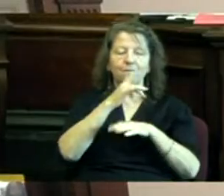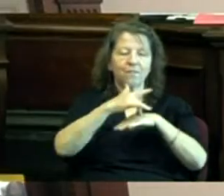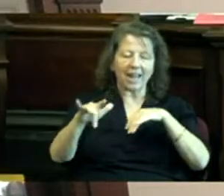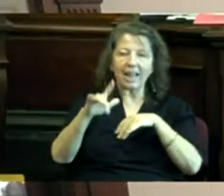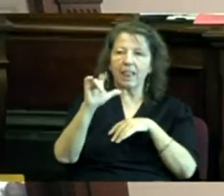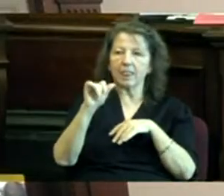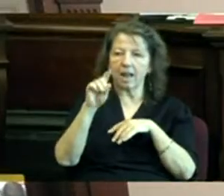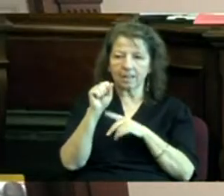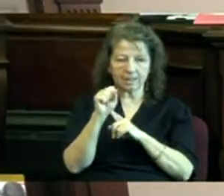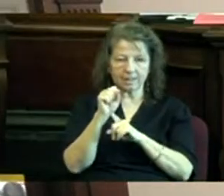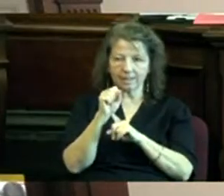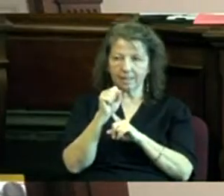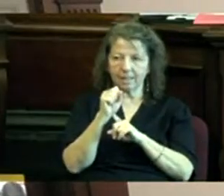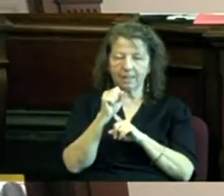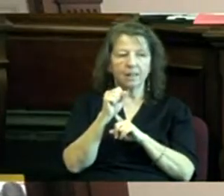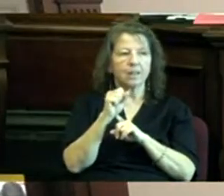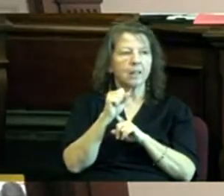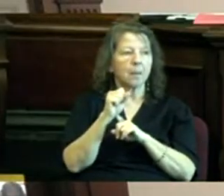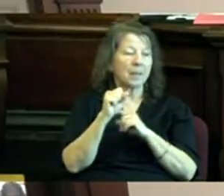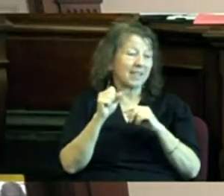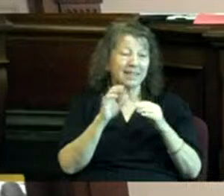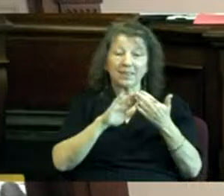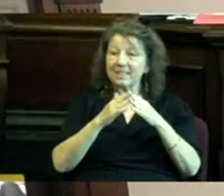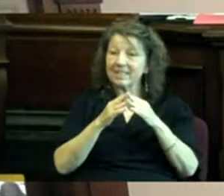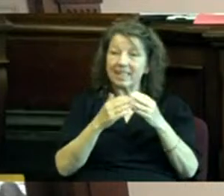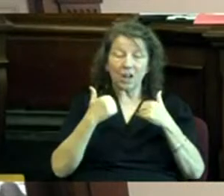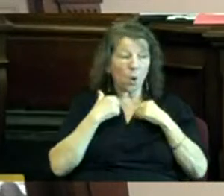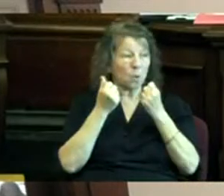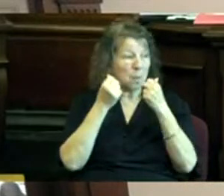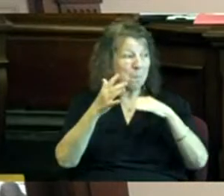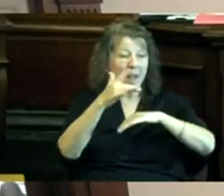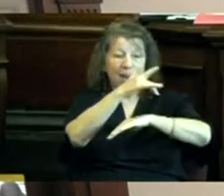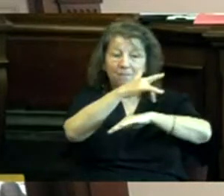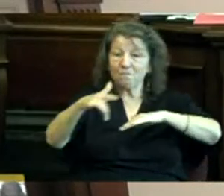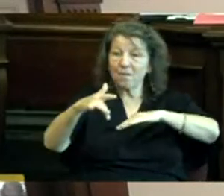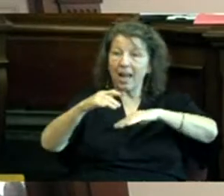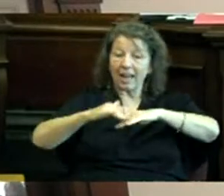vacant lots. So the city does